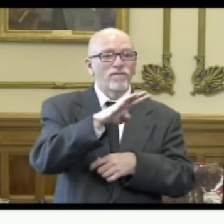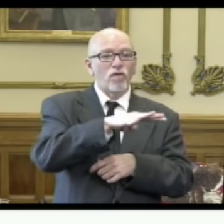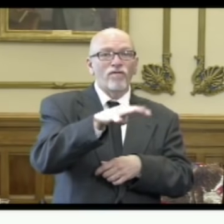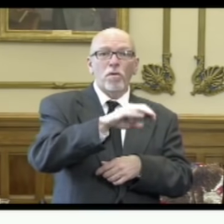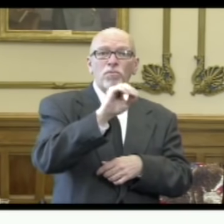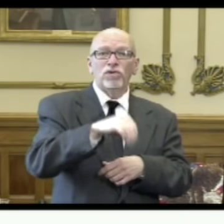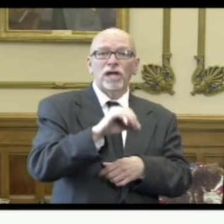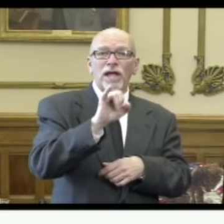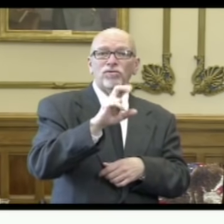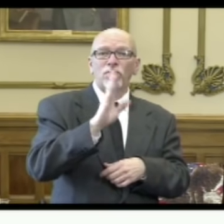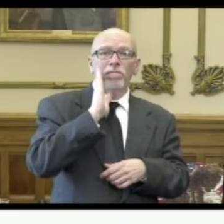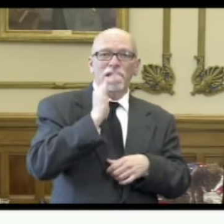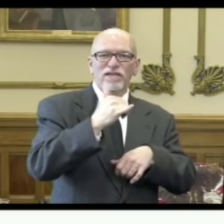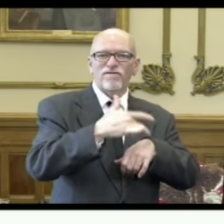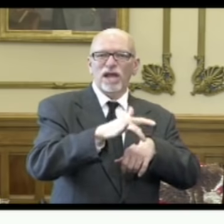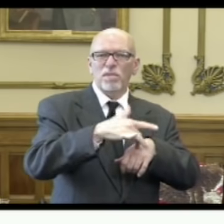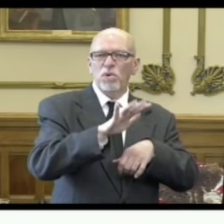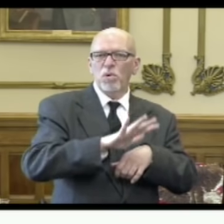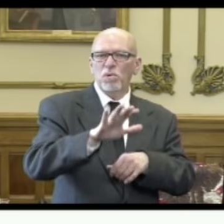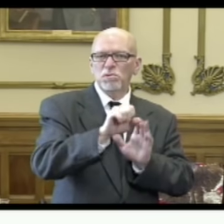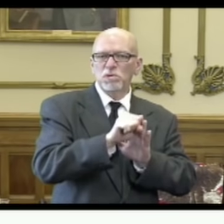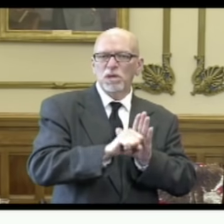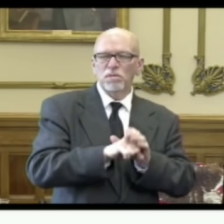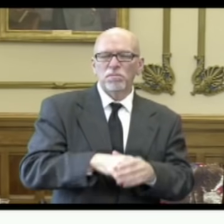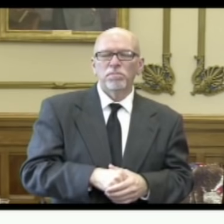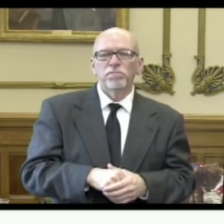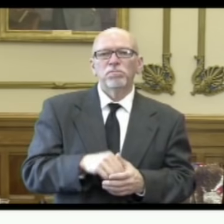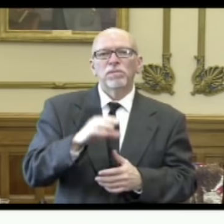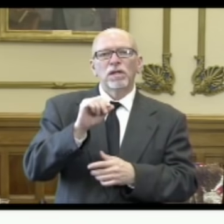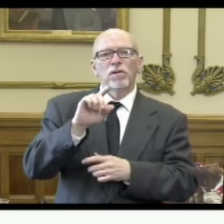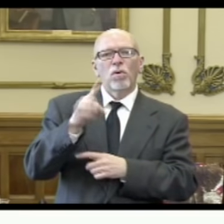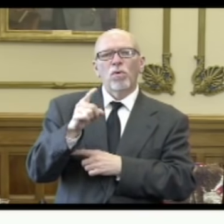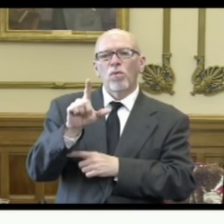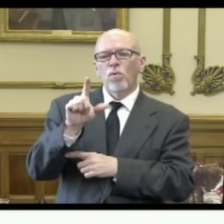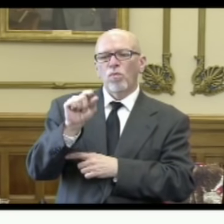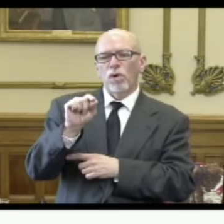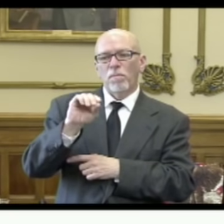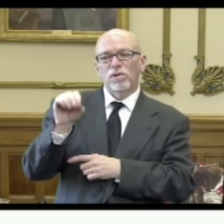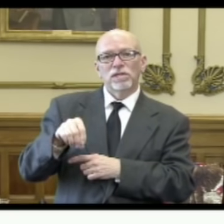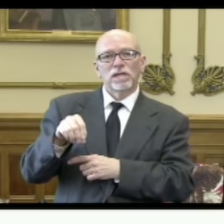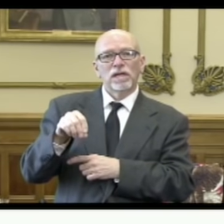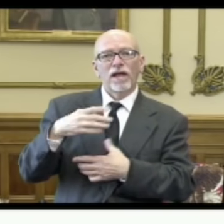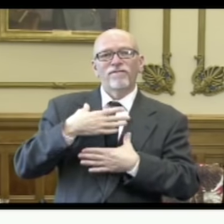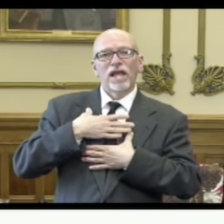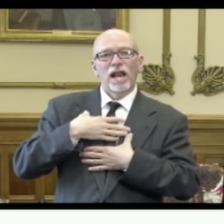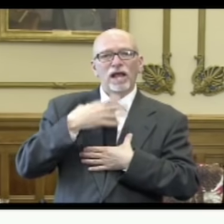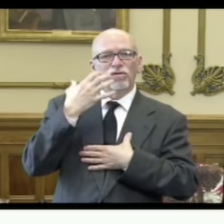ARE HOLDING STEADY WITH OUR ICU BED AND A VENTILATOR AVAILABILITY WITH 44% OF ICU